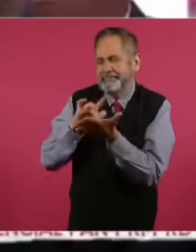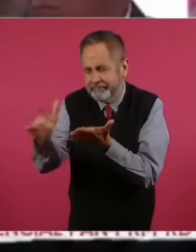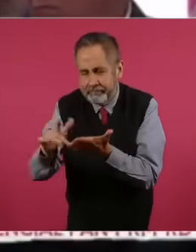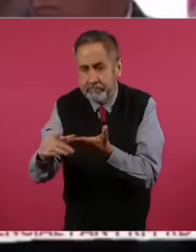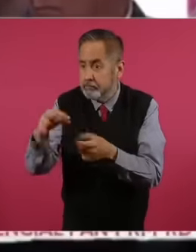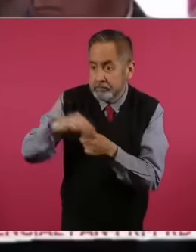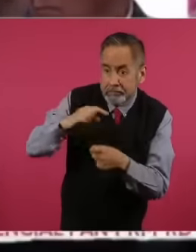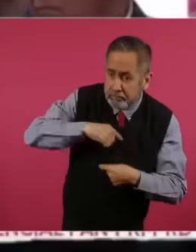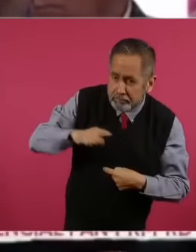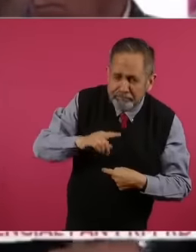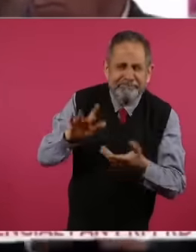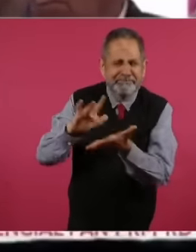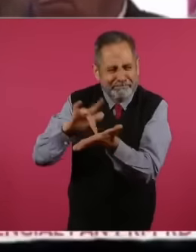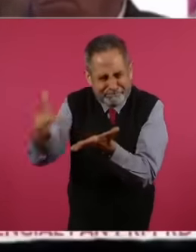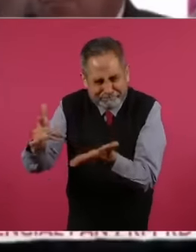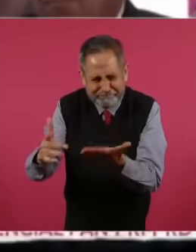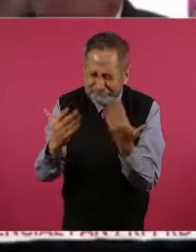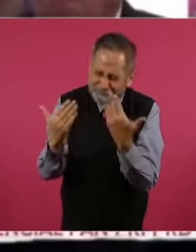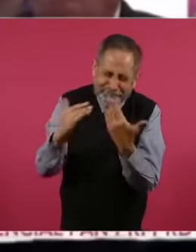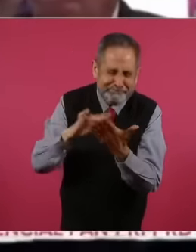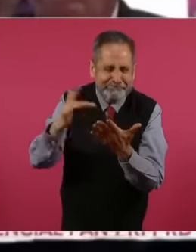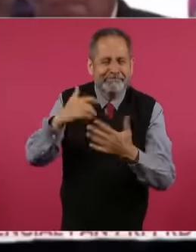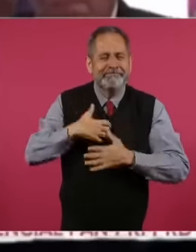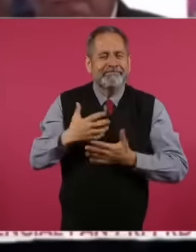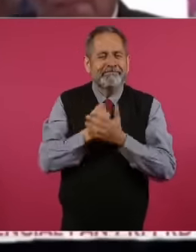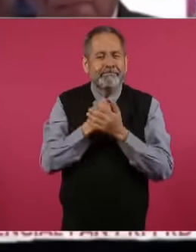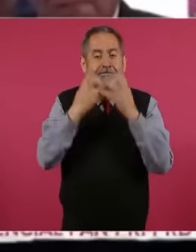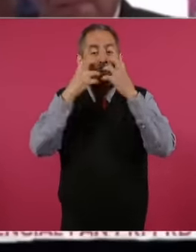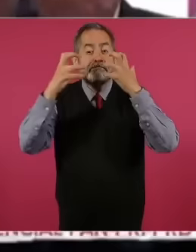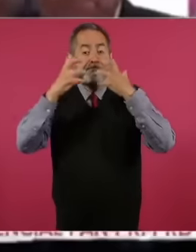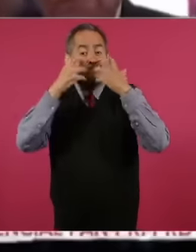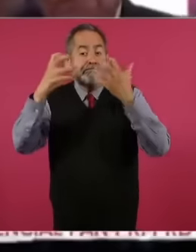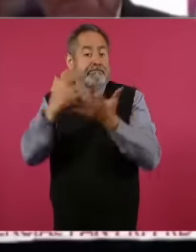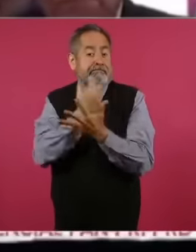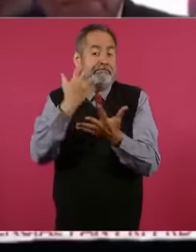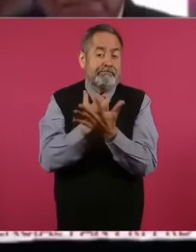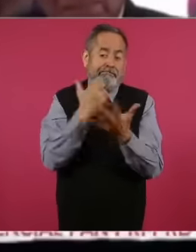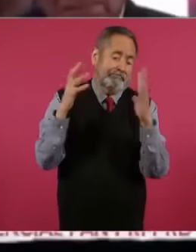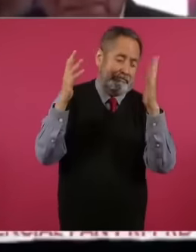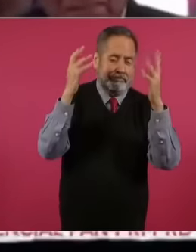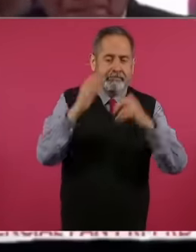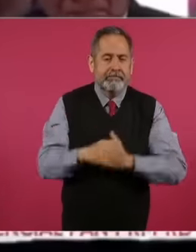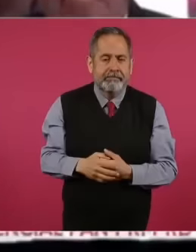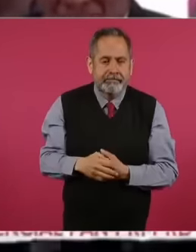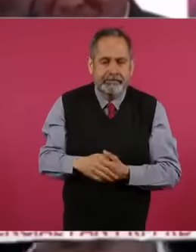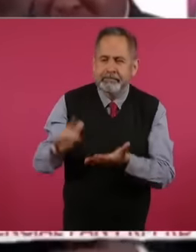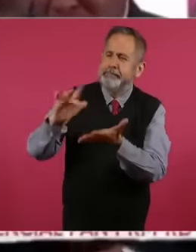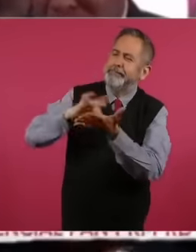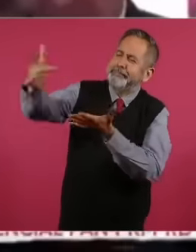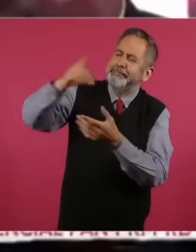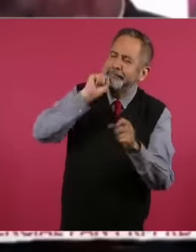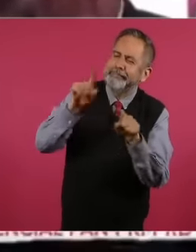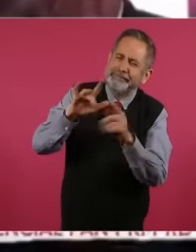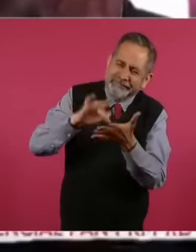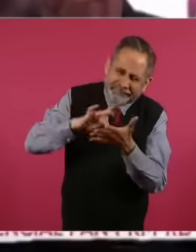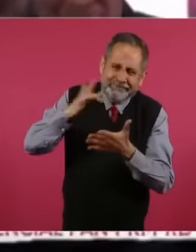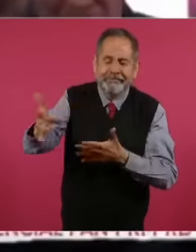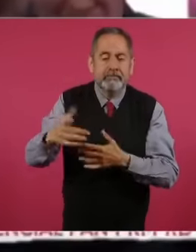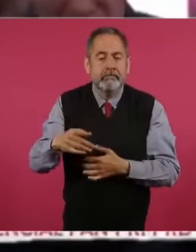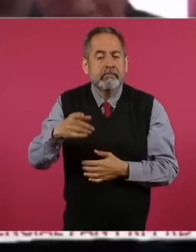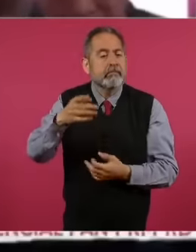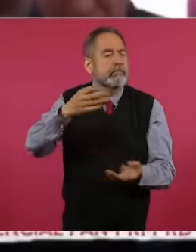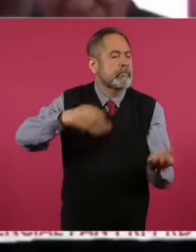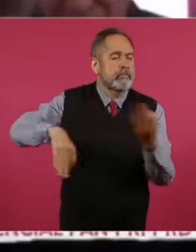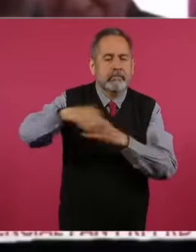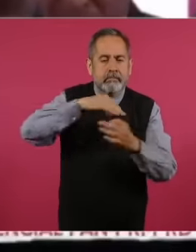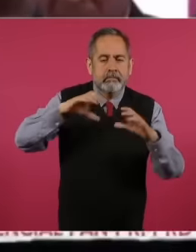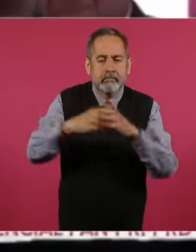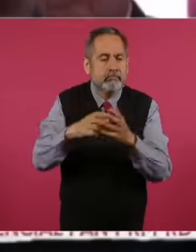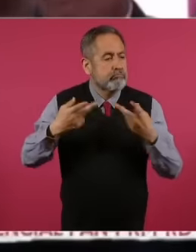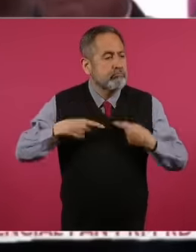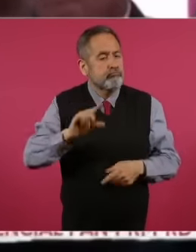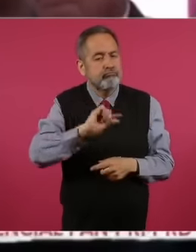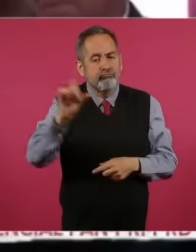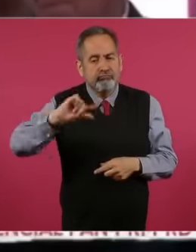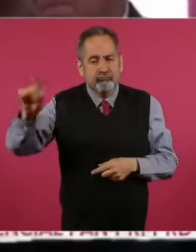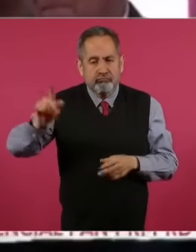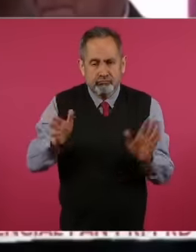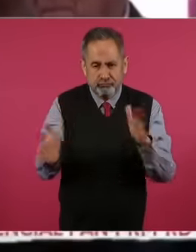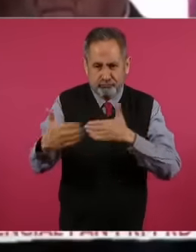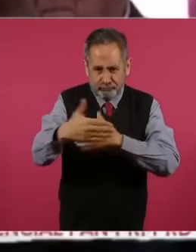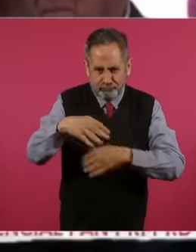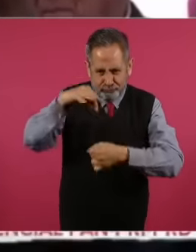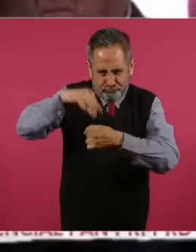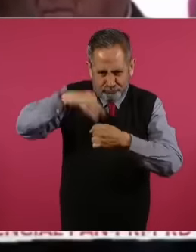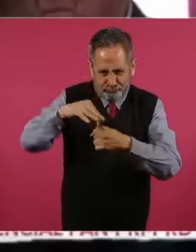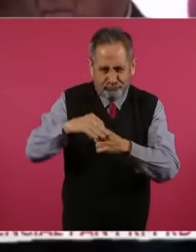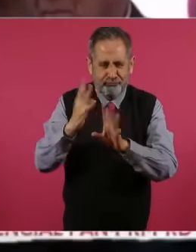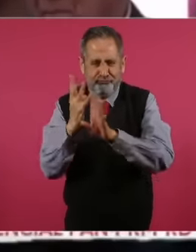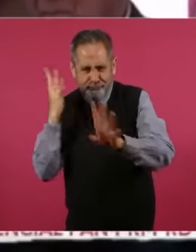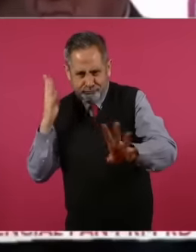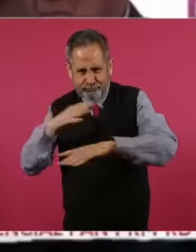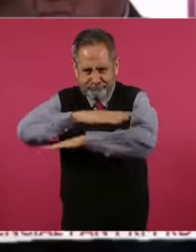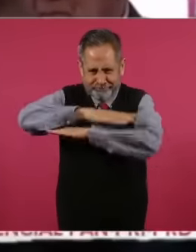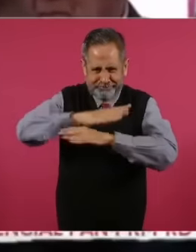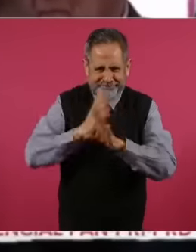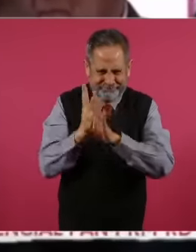thank you Thank you also to all the polling station officials to the representatives of the parties